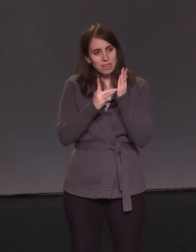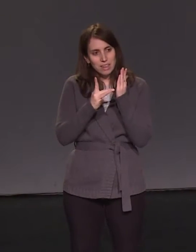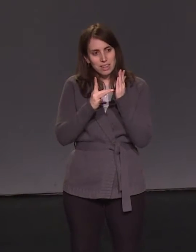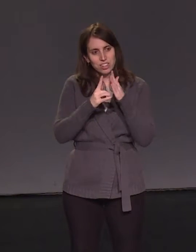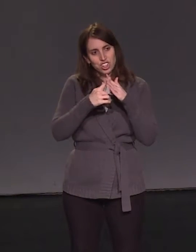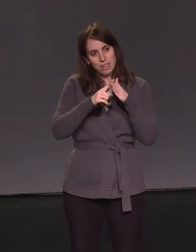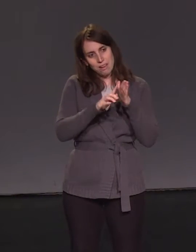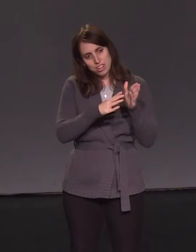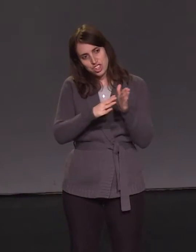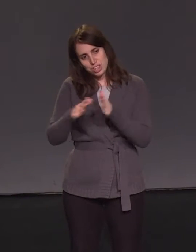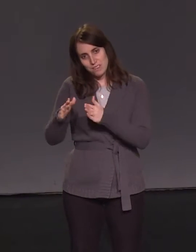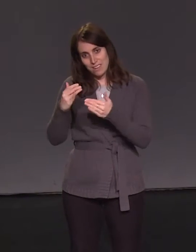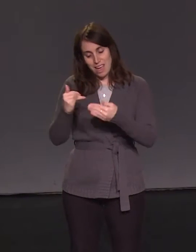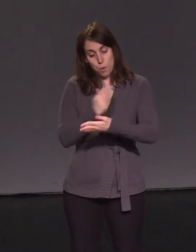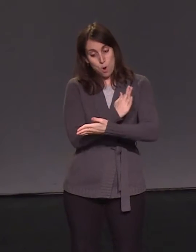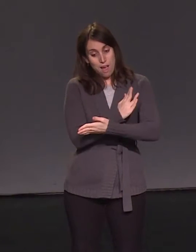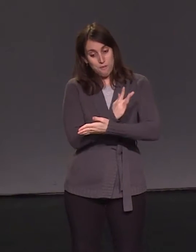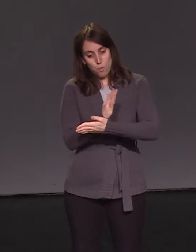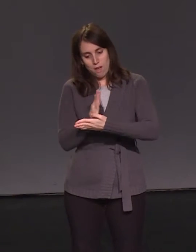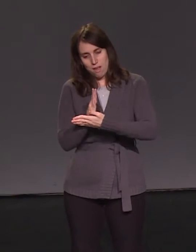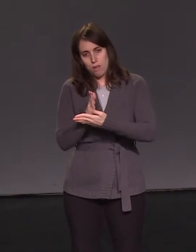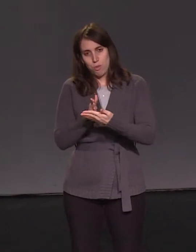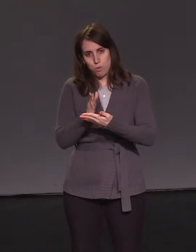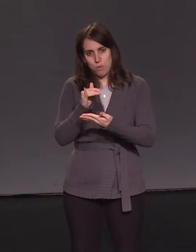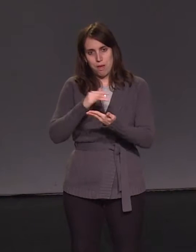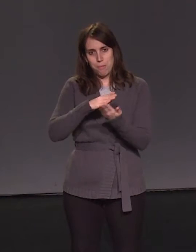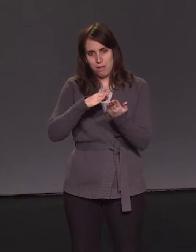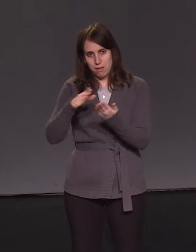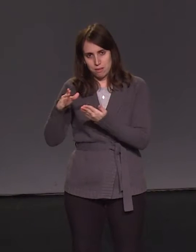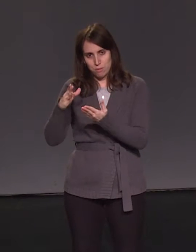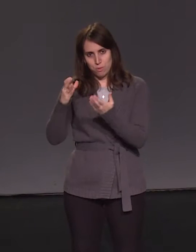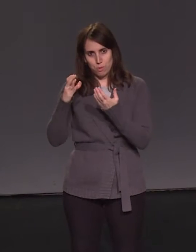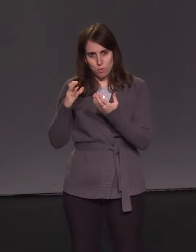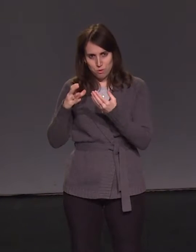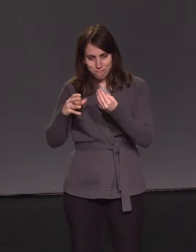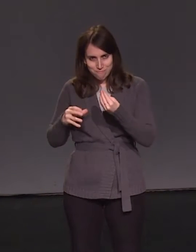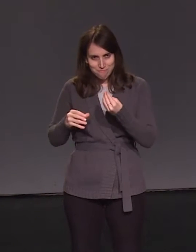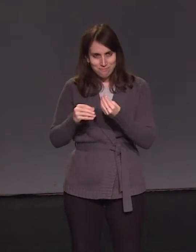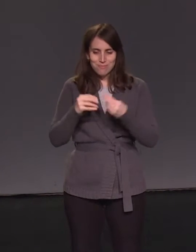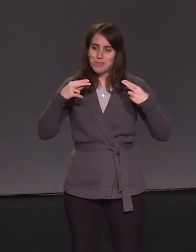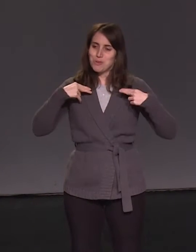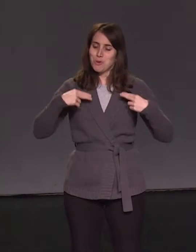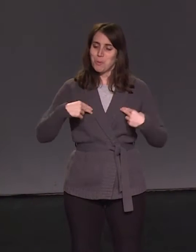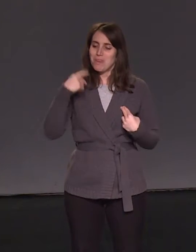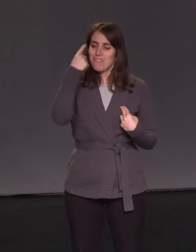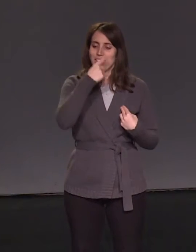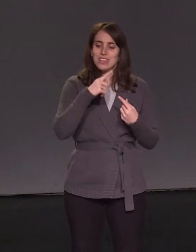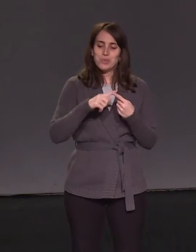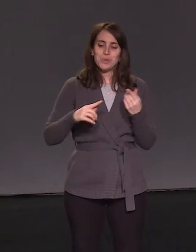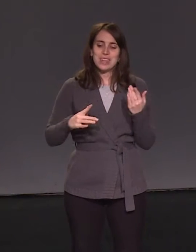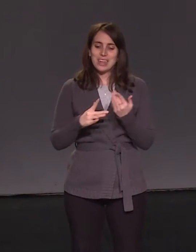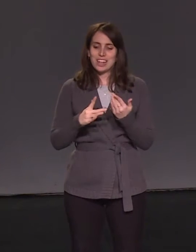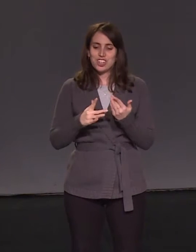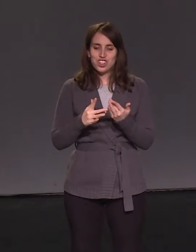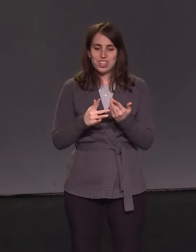Our goal is to put a human face on technology to eliminate all of those barriers to participation,